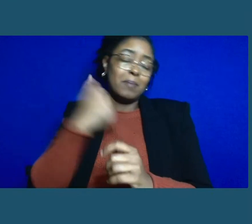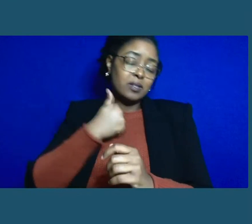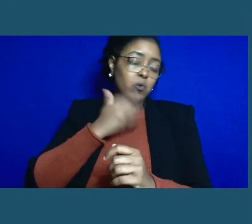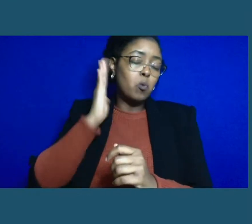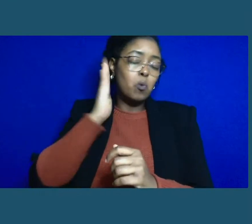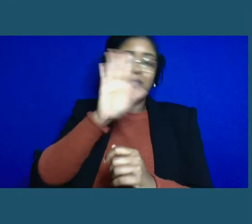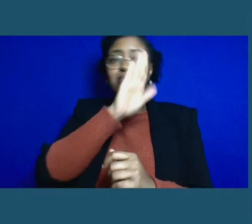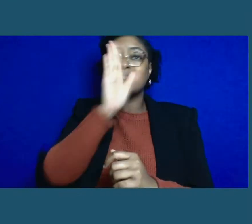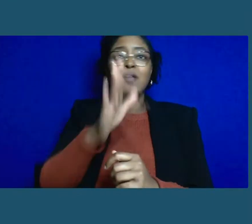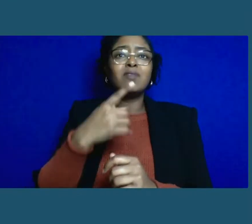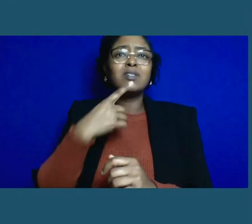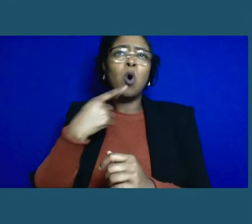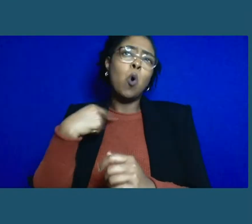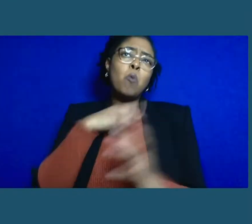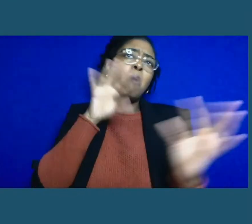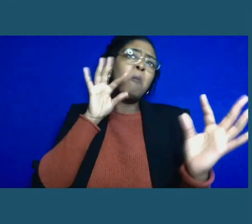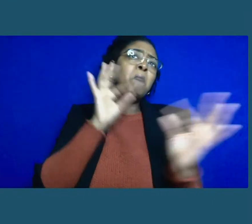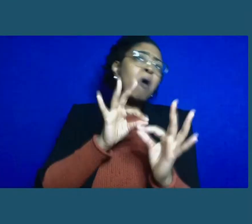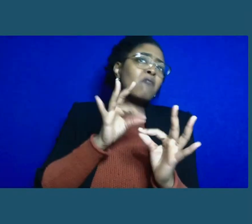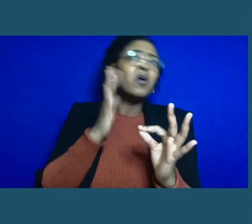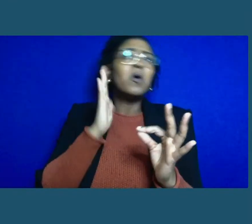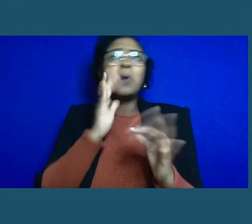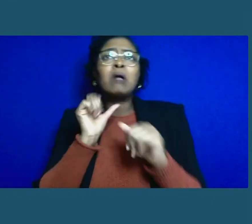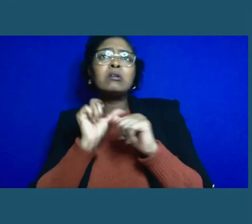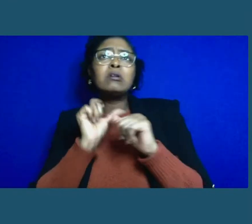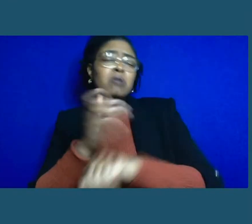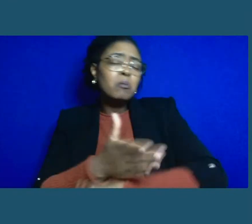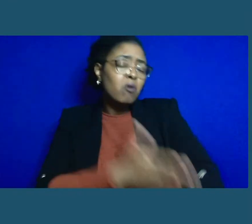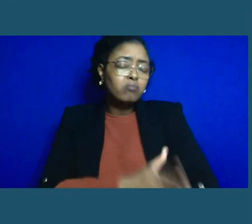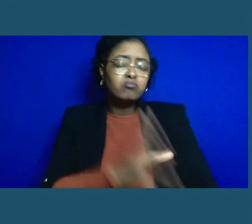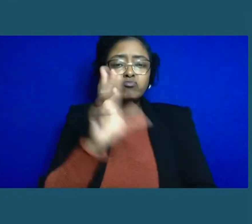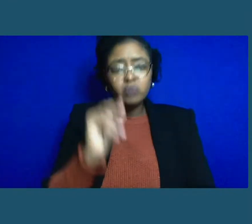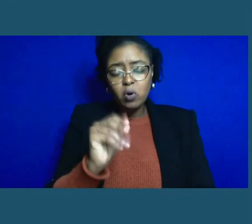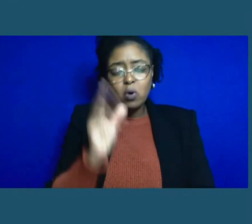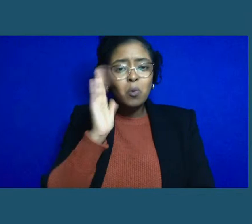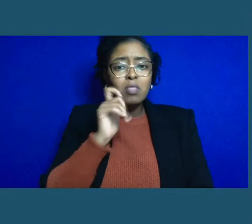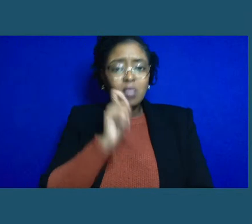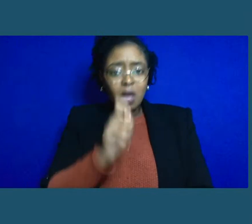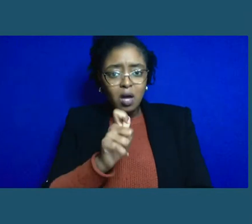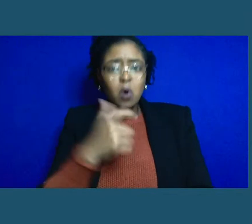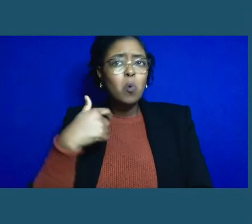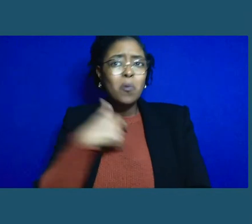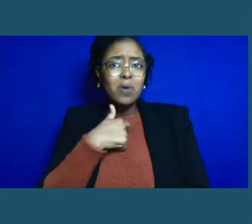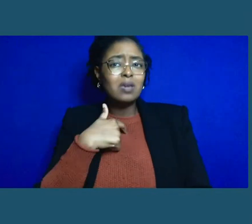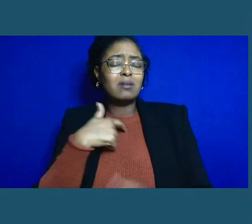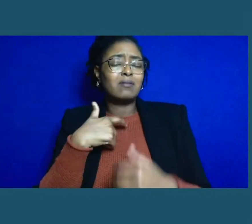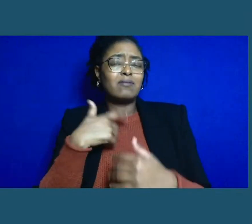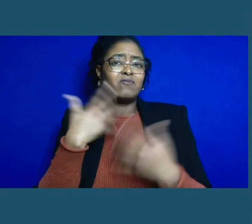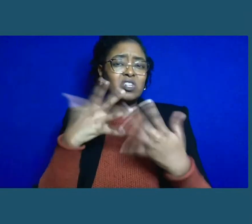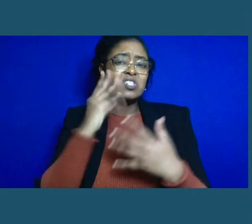, I will never stand before you and say that we are perfect and we are not always in the process